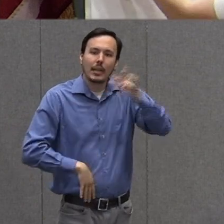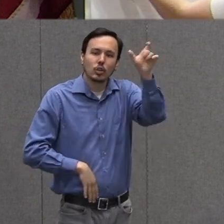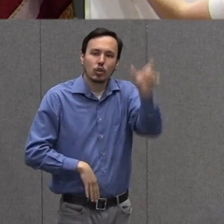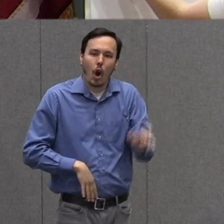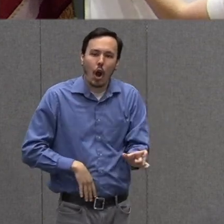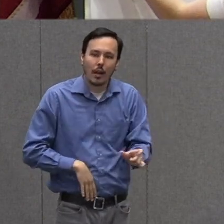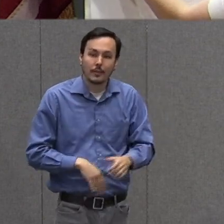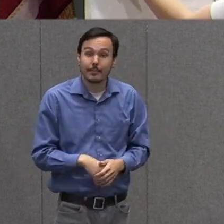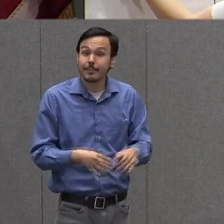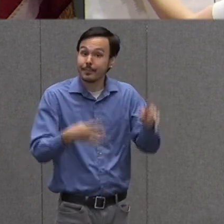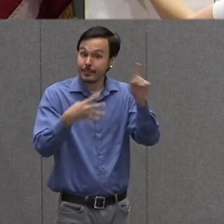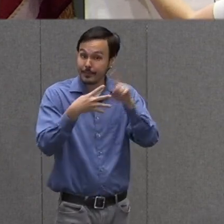Collaborative,